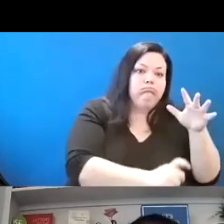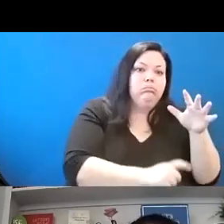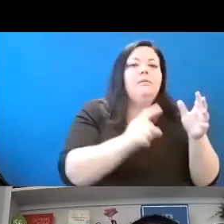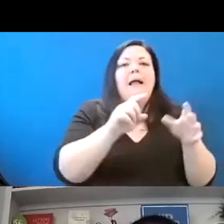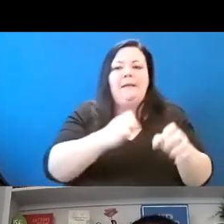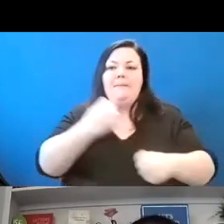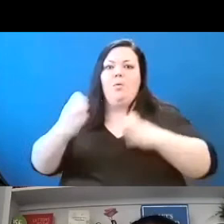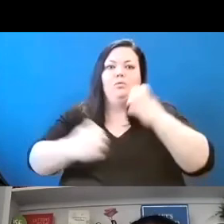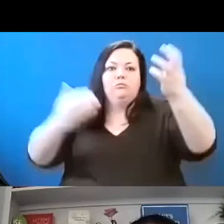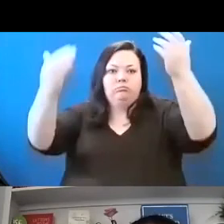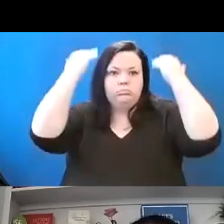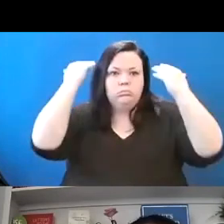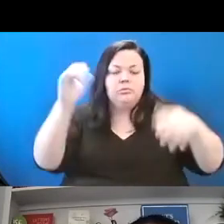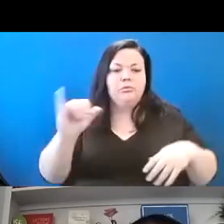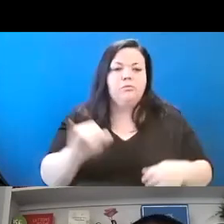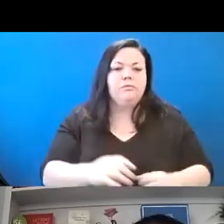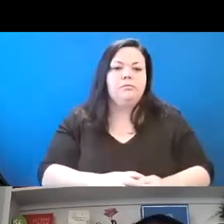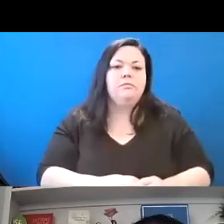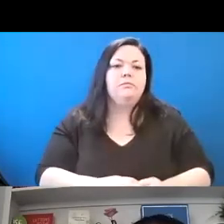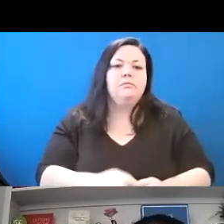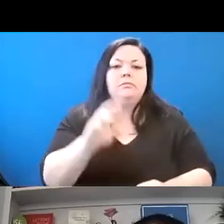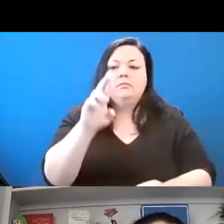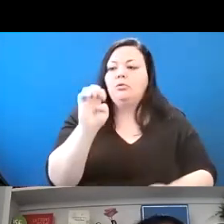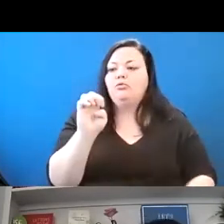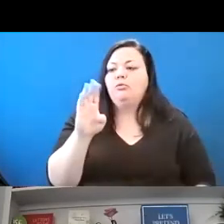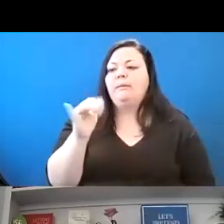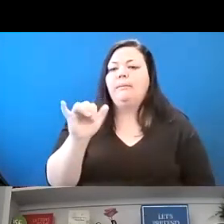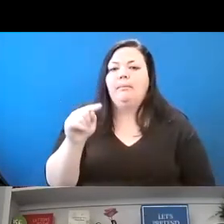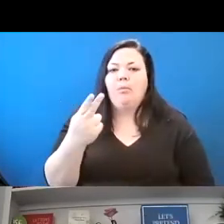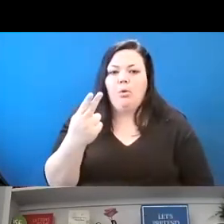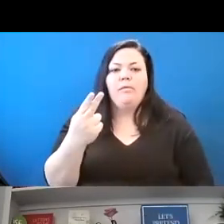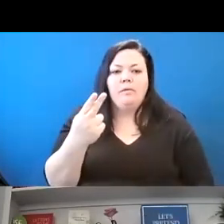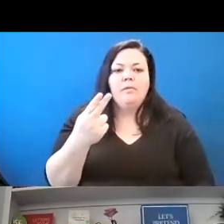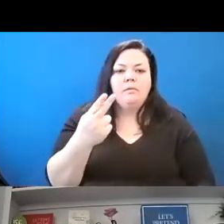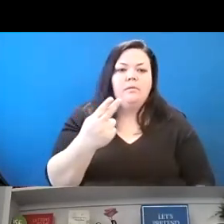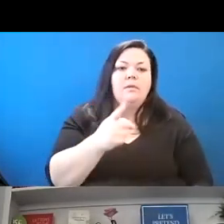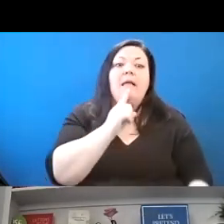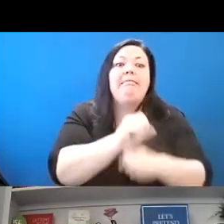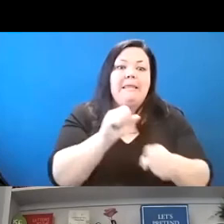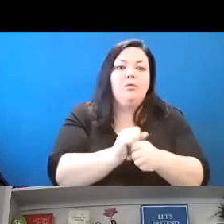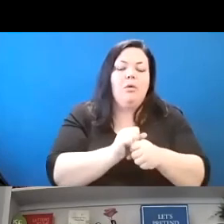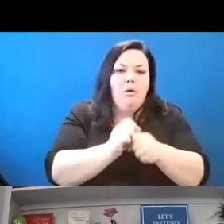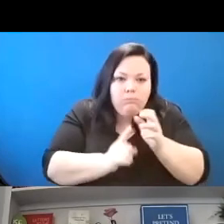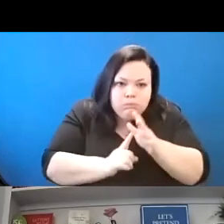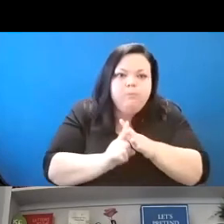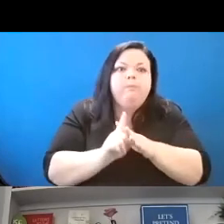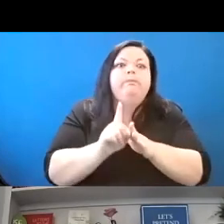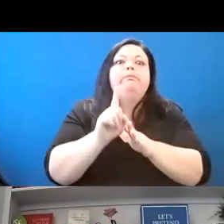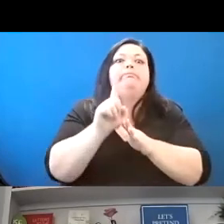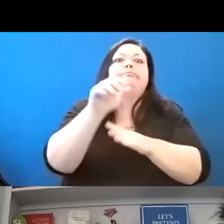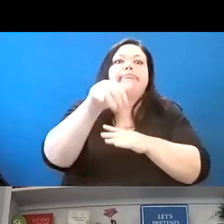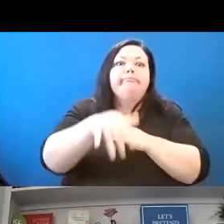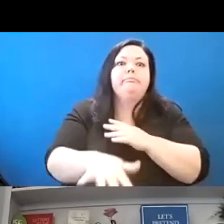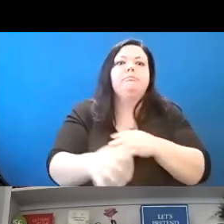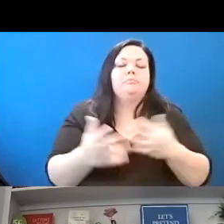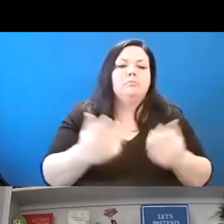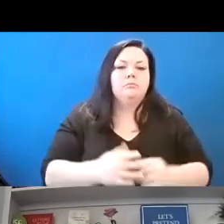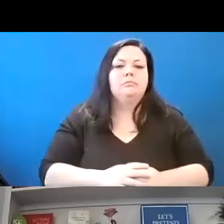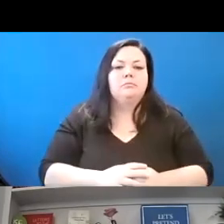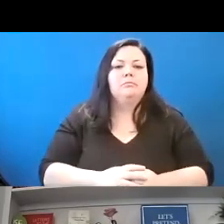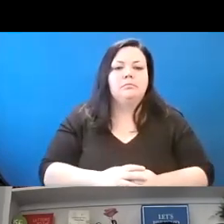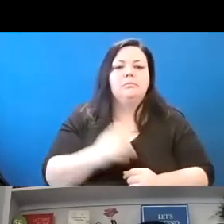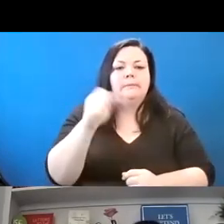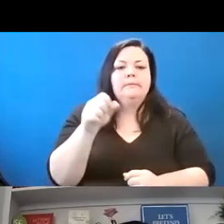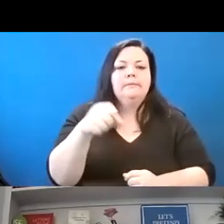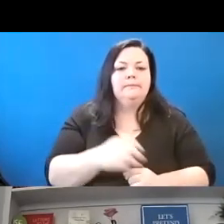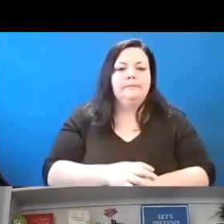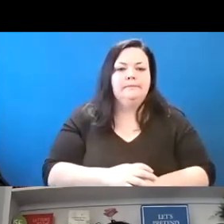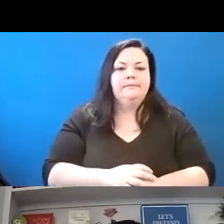that idea otherwise rebirth rebirth is a great way the literal emergence in a flood yeah yeah um any